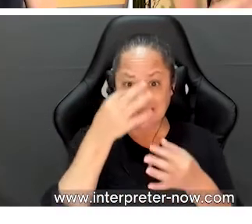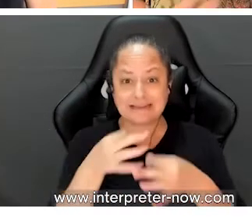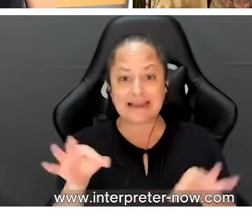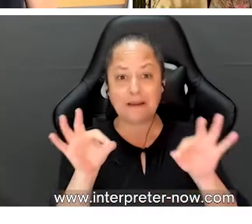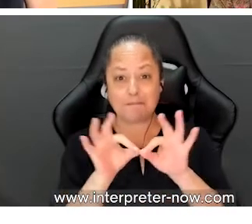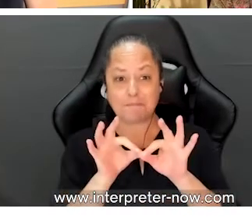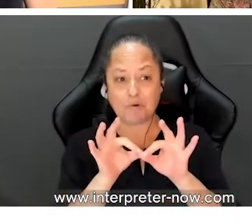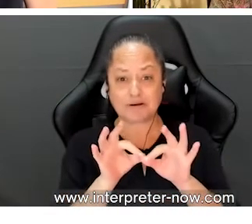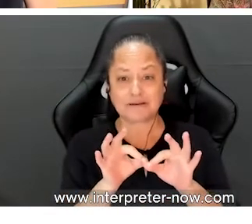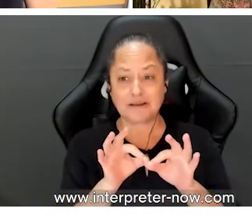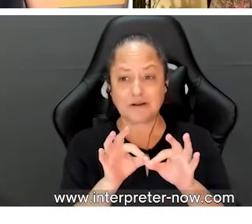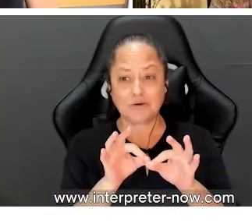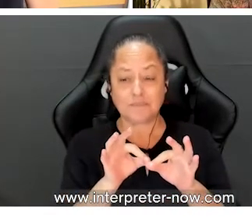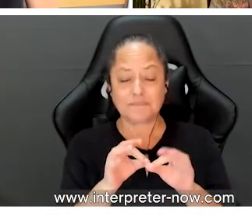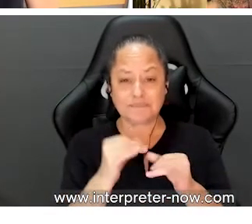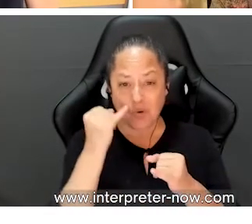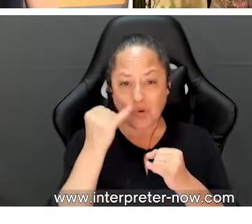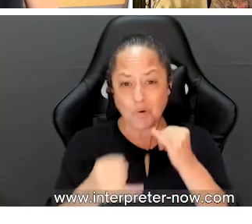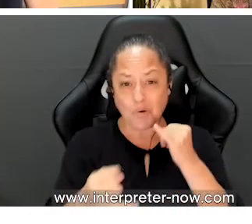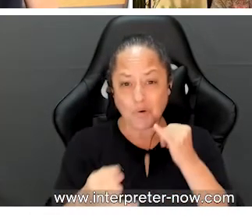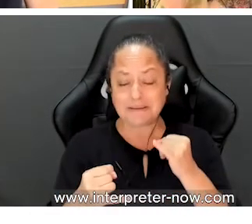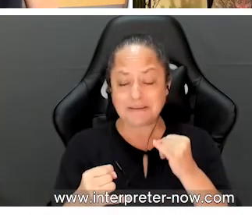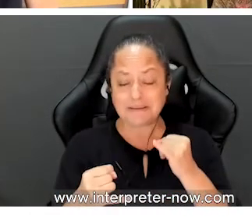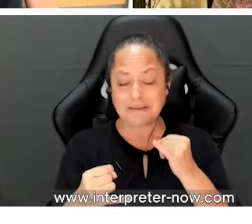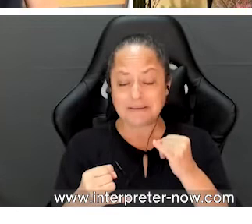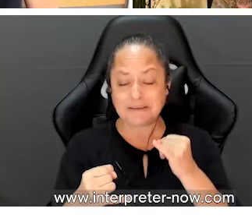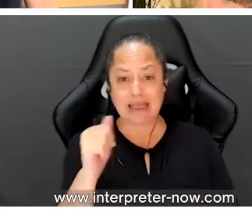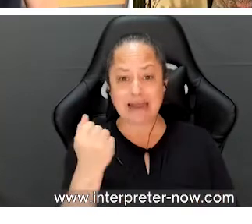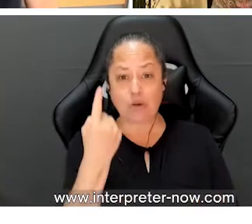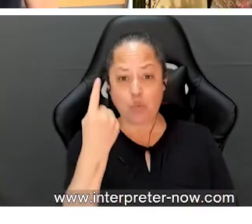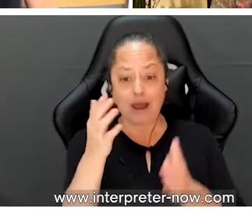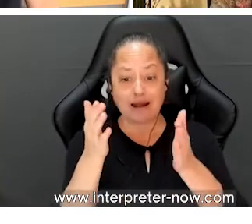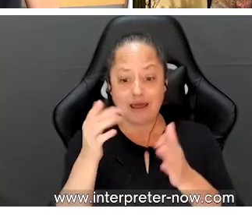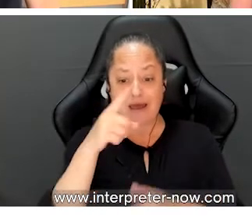Which ultimately, any one of us, all of us, no matter what our identities, no matter how